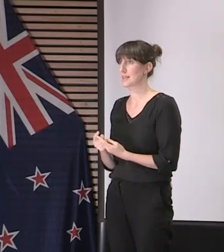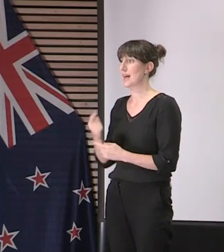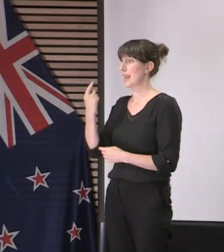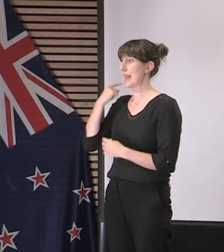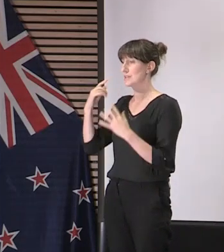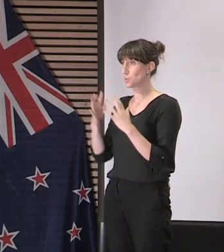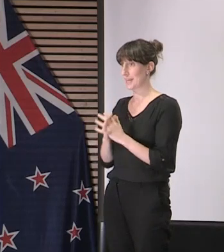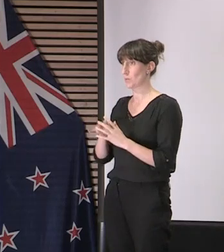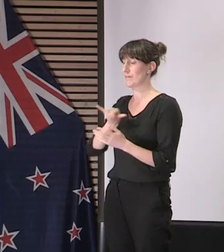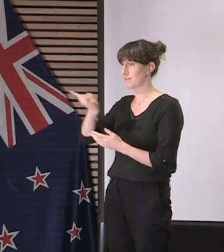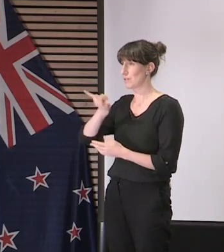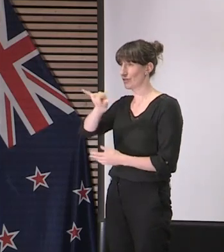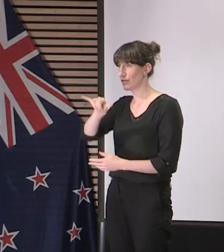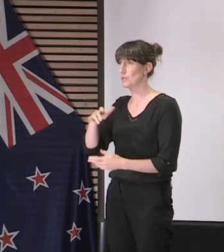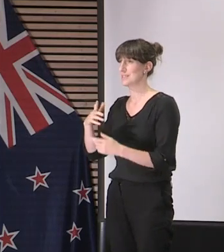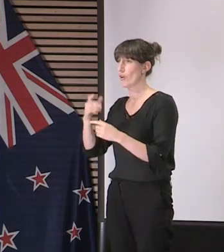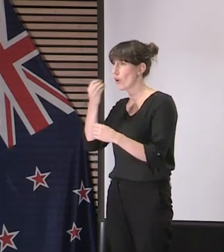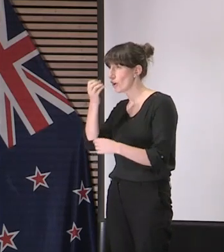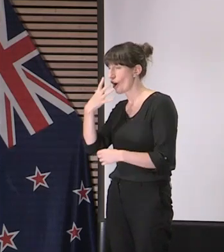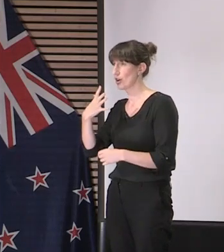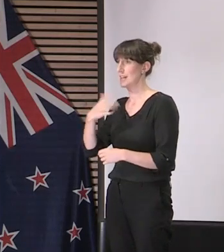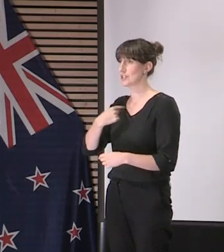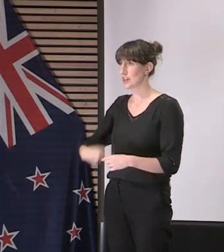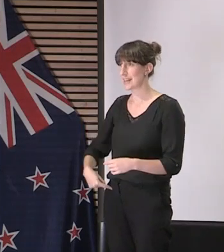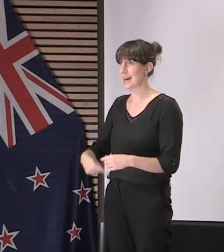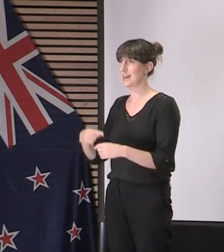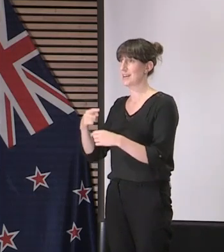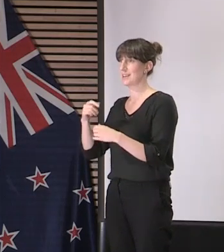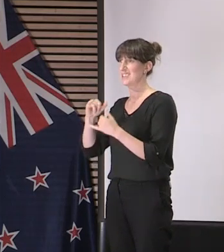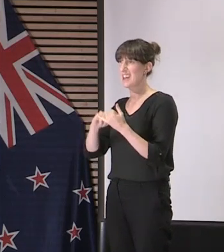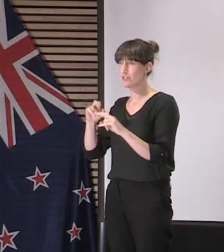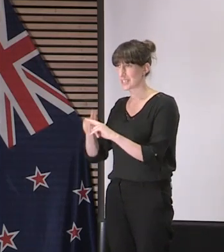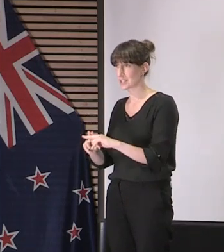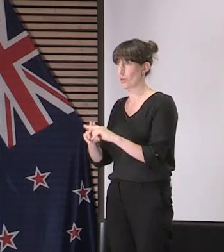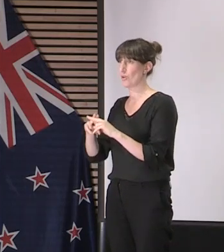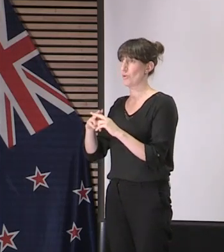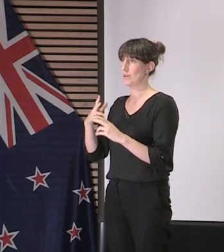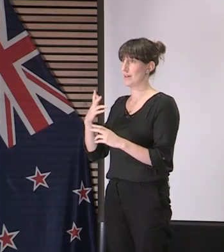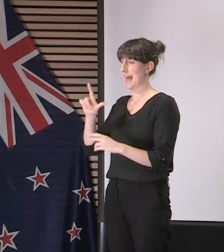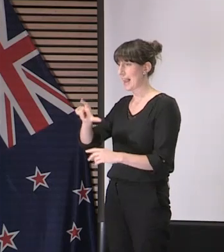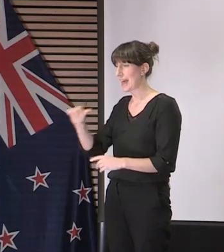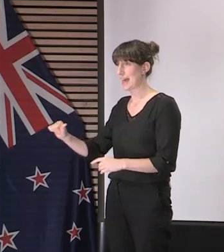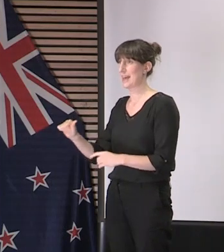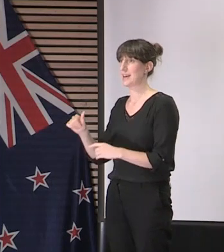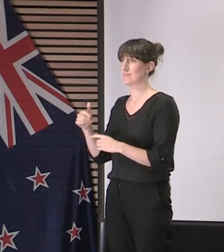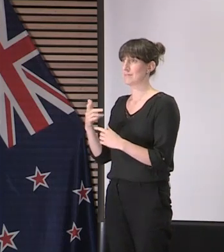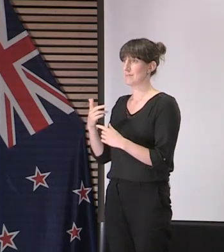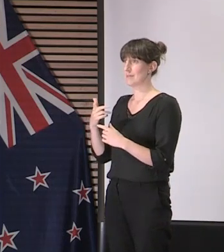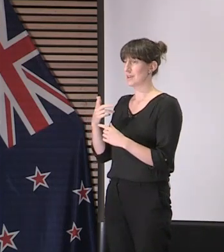has made 17 flights since Monday last week to Shanghai, Hong Kong, Los Angeles, San